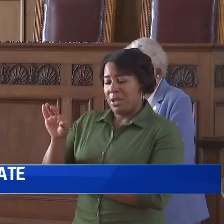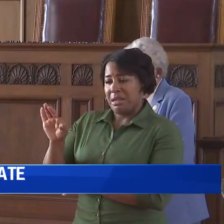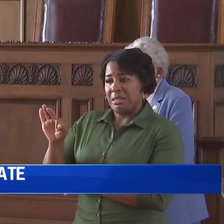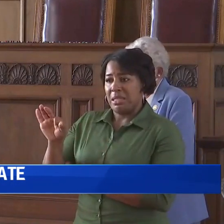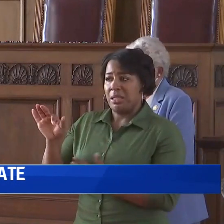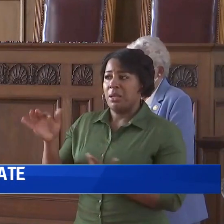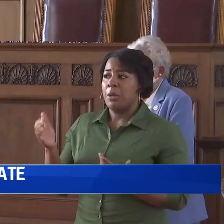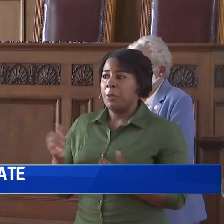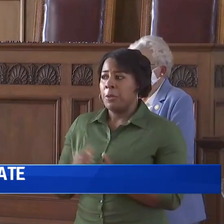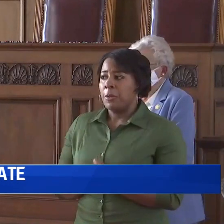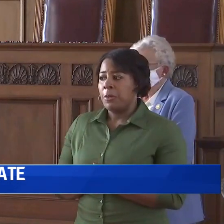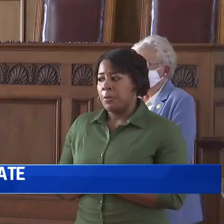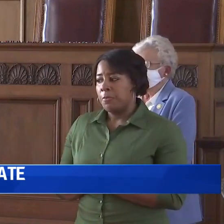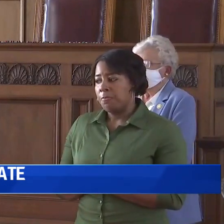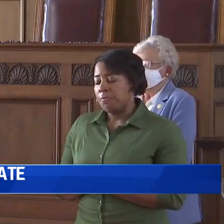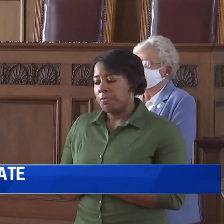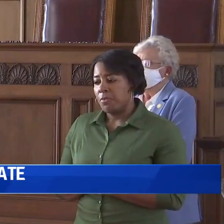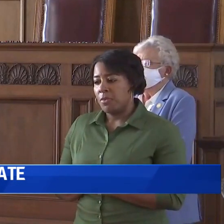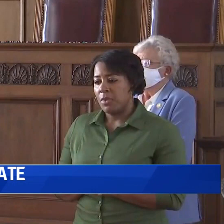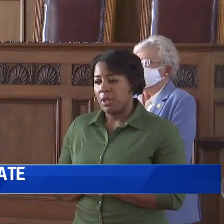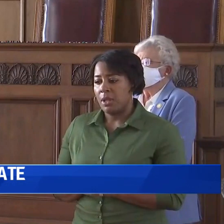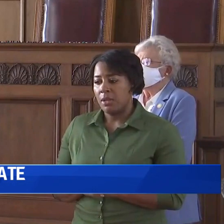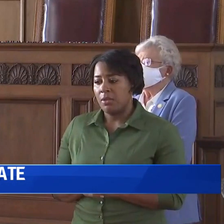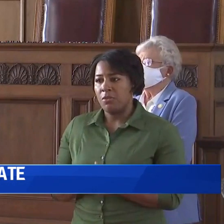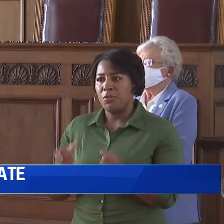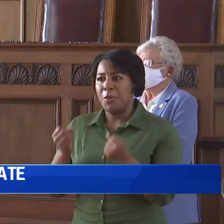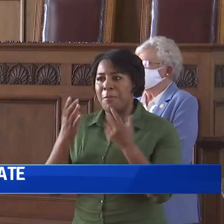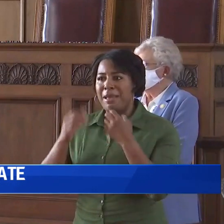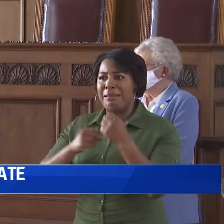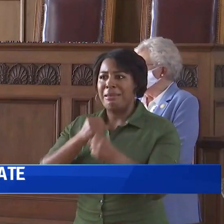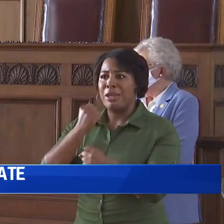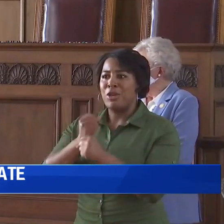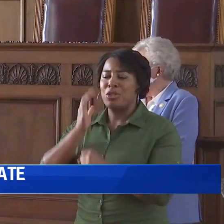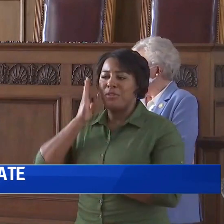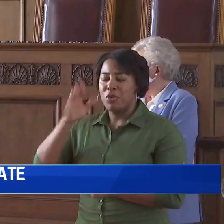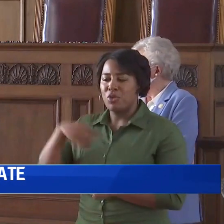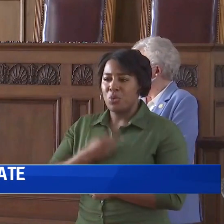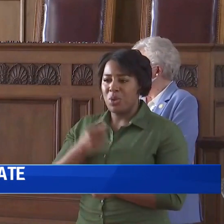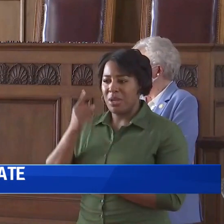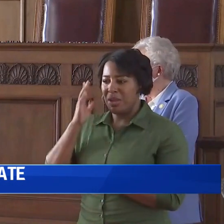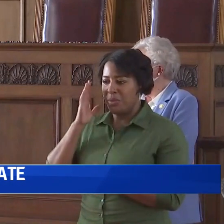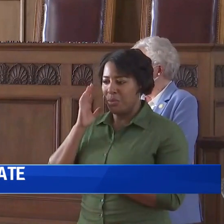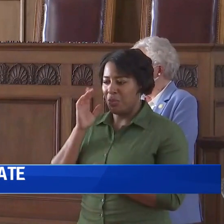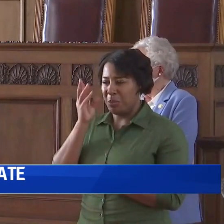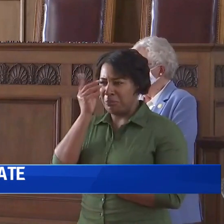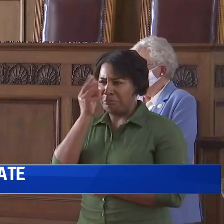IVEY'S NEW AMENDED SAFER AT HOME ORDER WILL GO INTO AT HOME ORDER AMENDED SAFER IVEY'S NEW